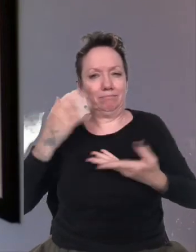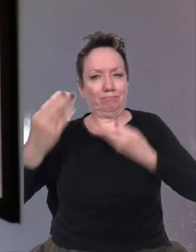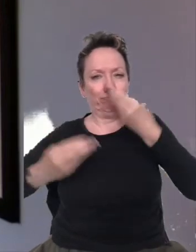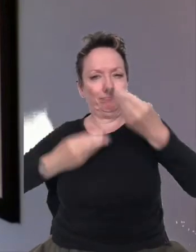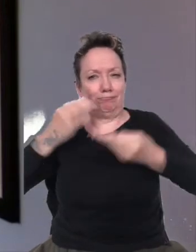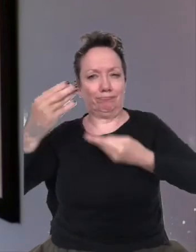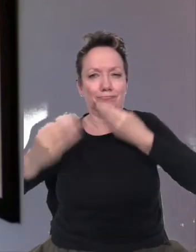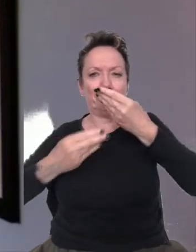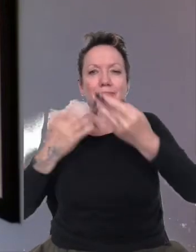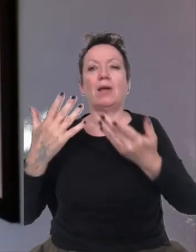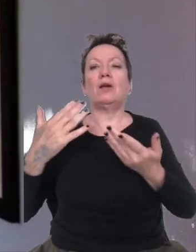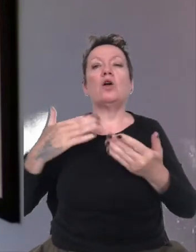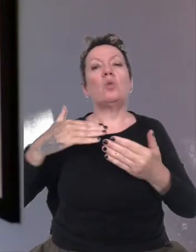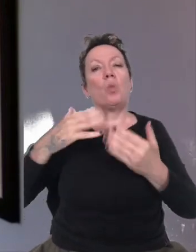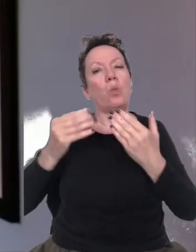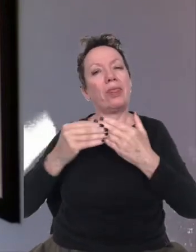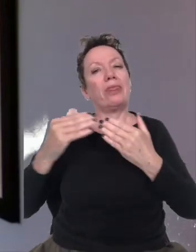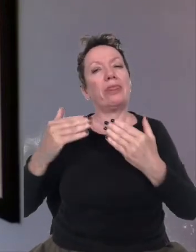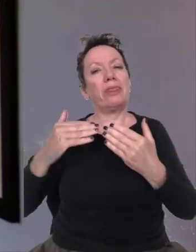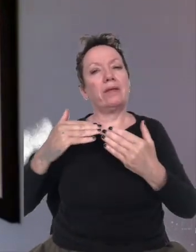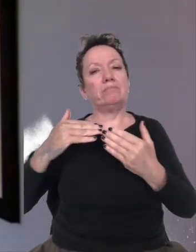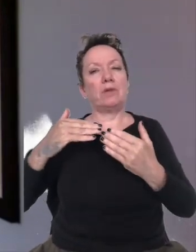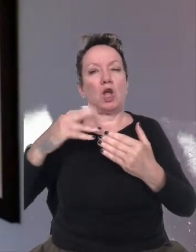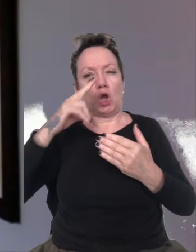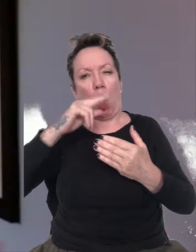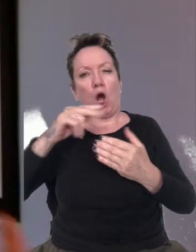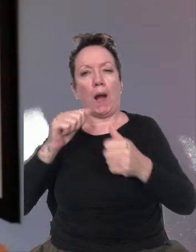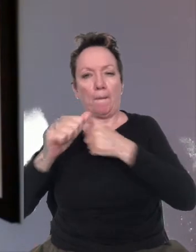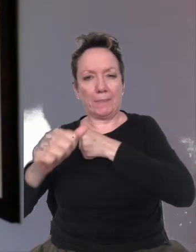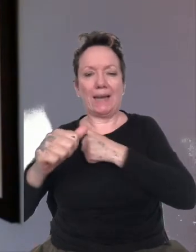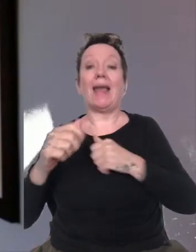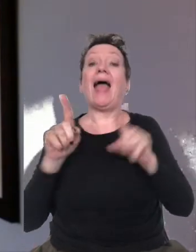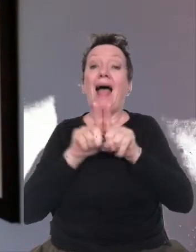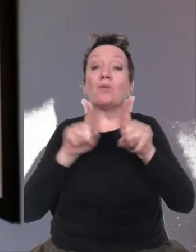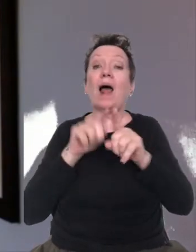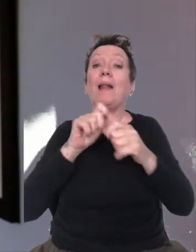And finally we had back's voucher sharing a brand new poem that she'd